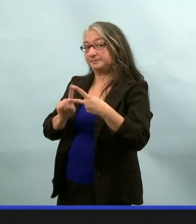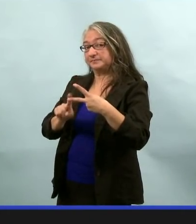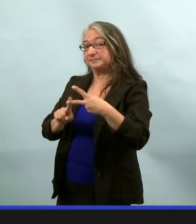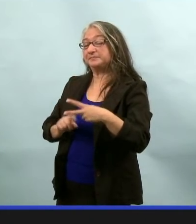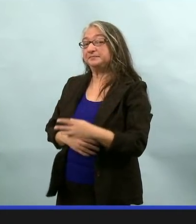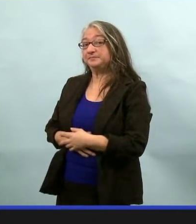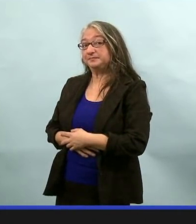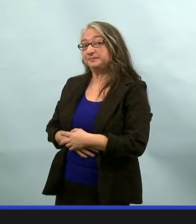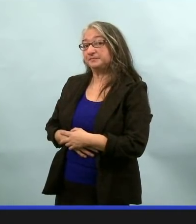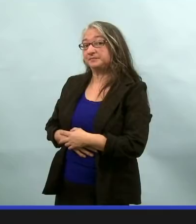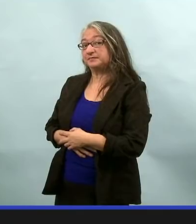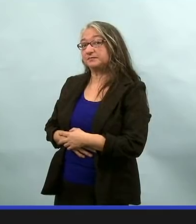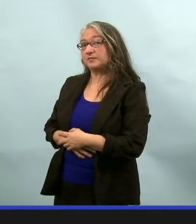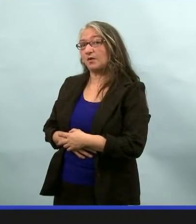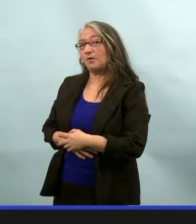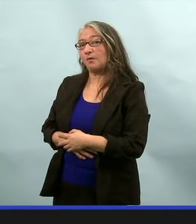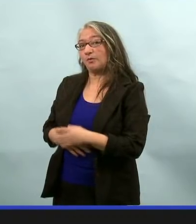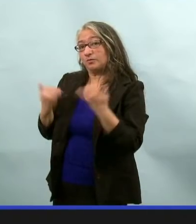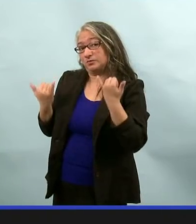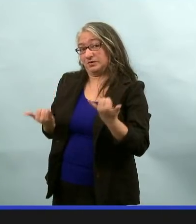probably later today we're going to hear the province announce a